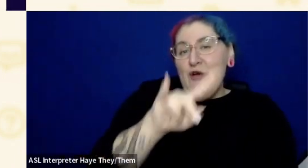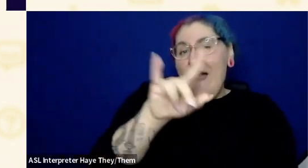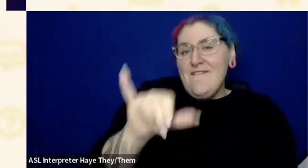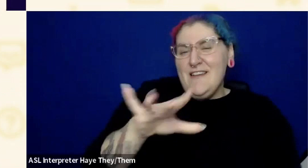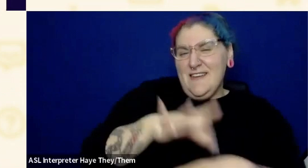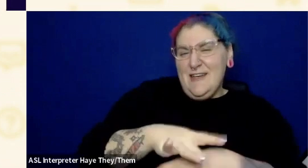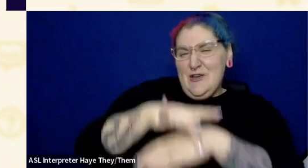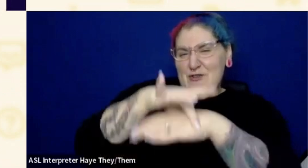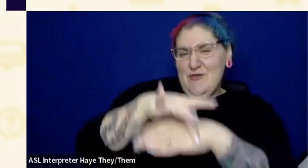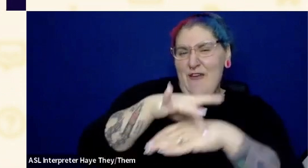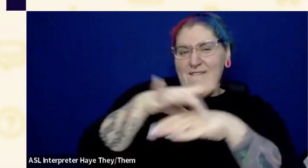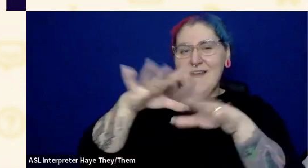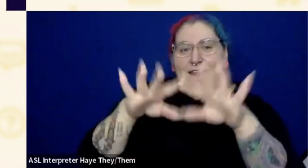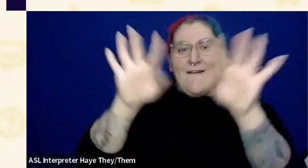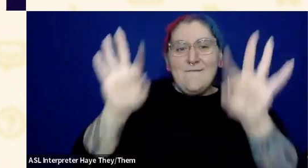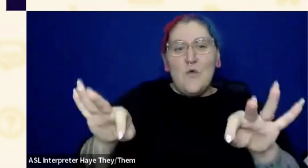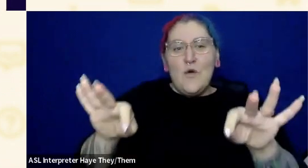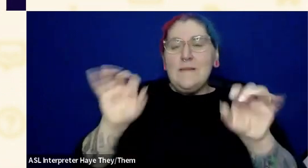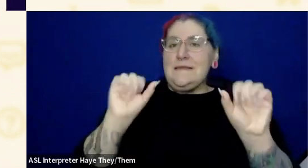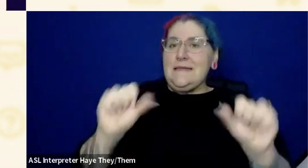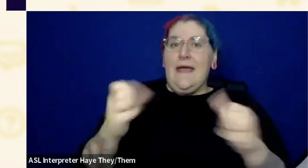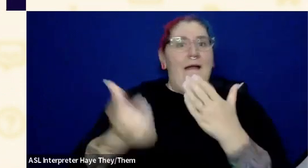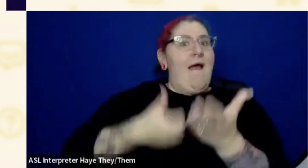you can create accessible forms quickly and easily.